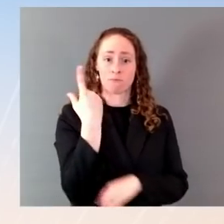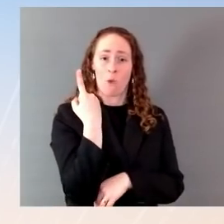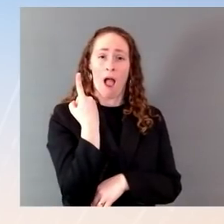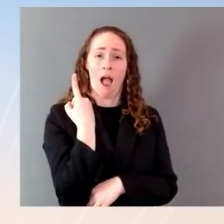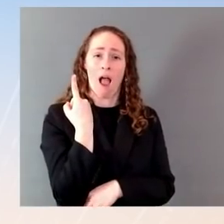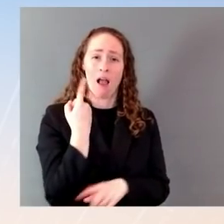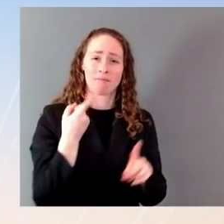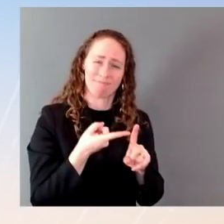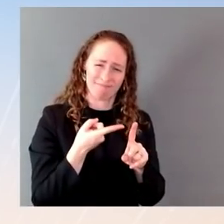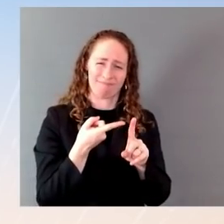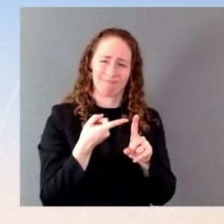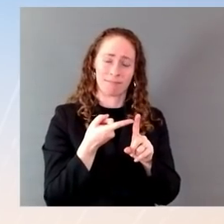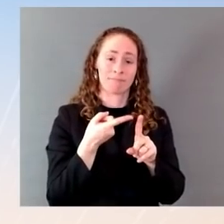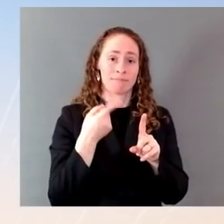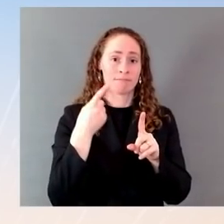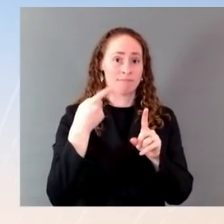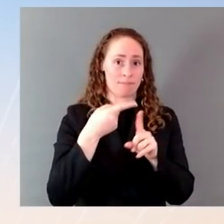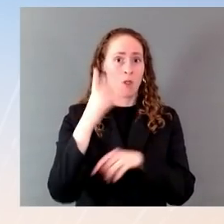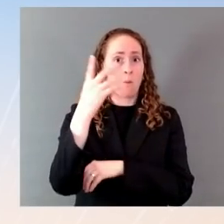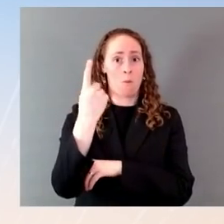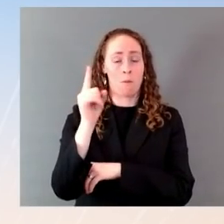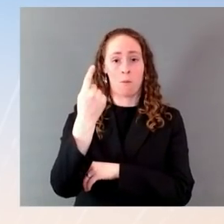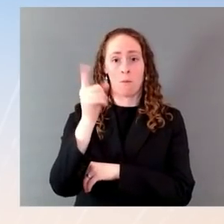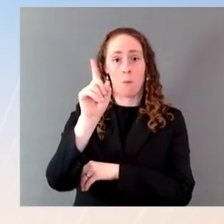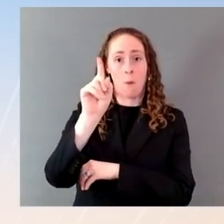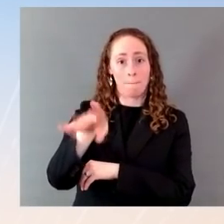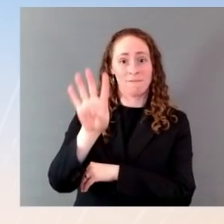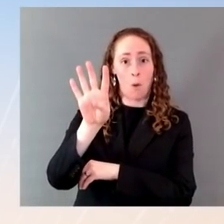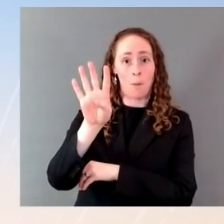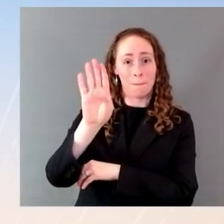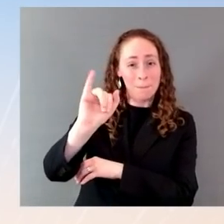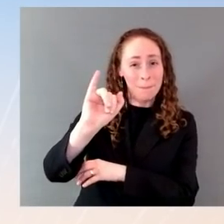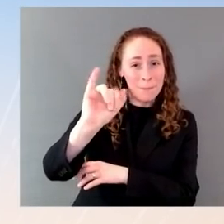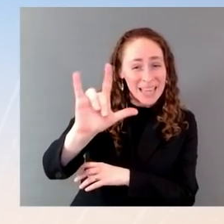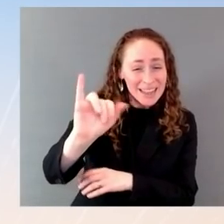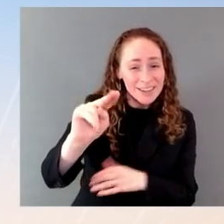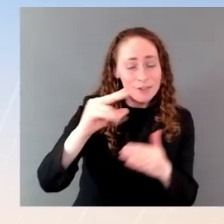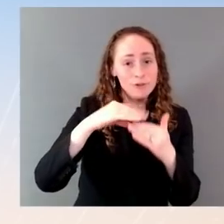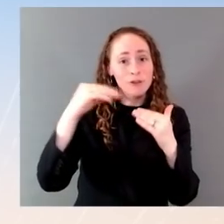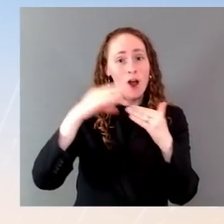Missouri will receive more than $860 million to improve water infrastructure that will help